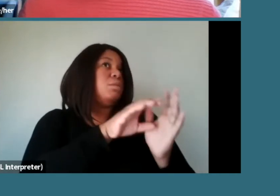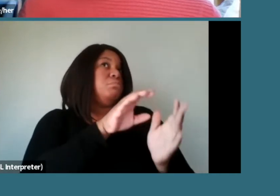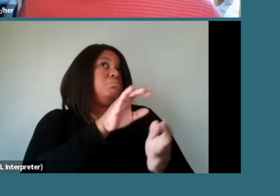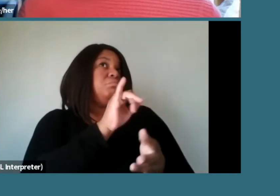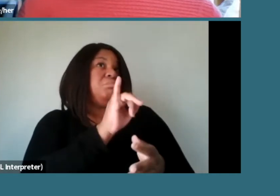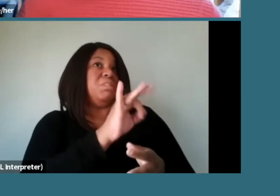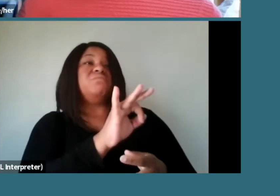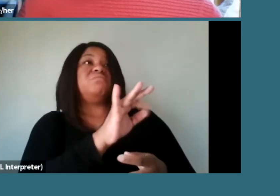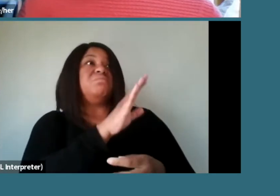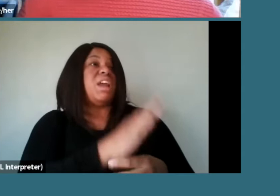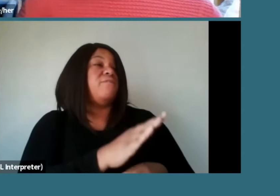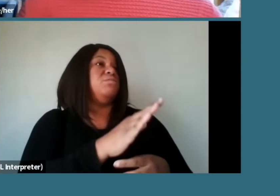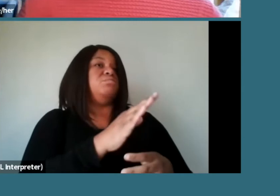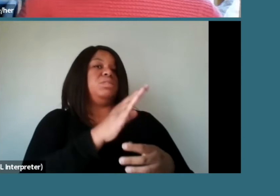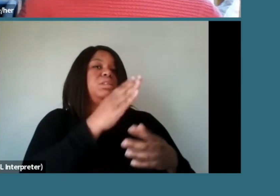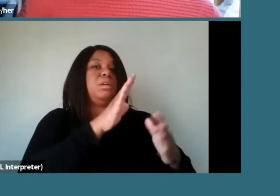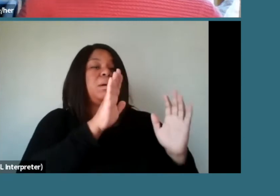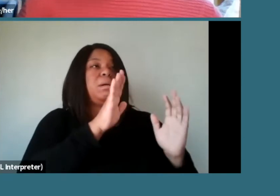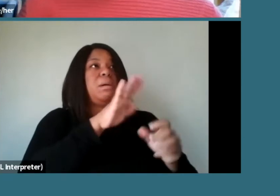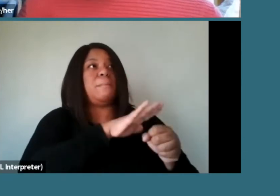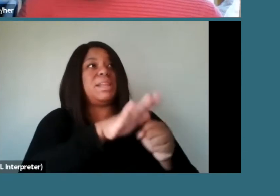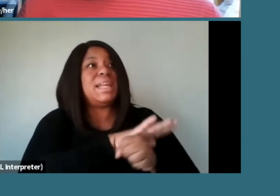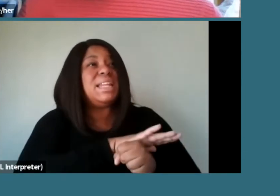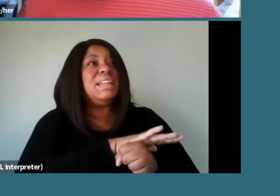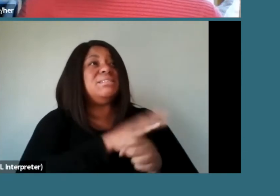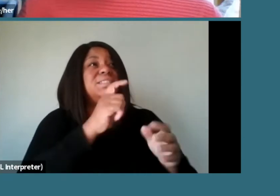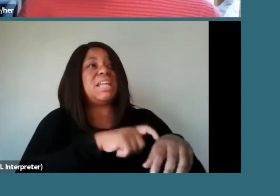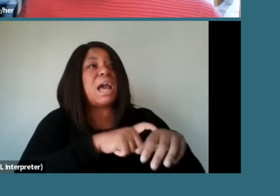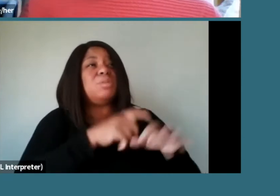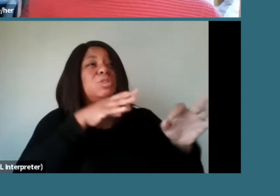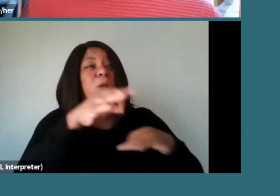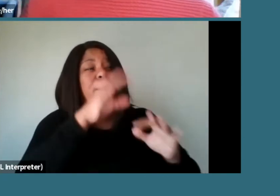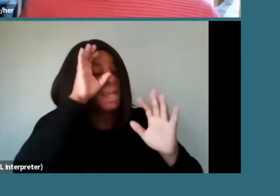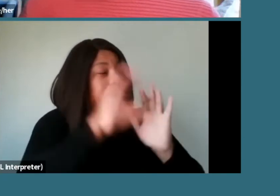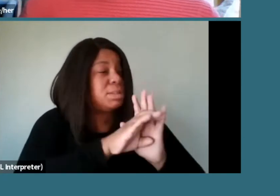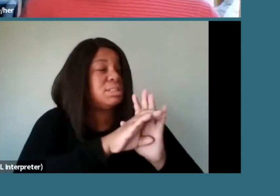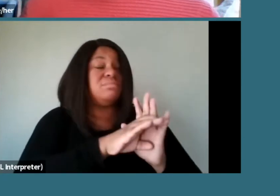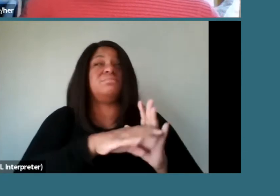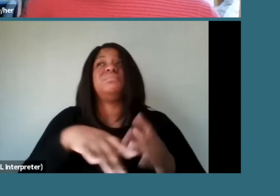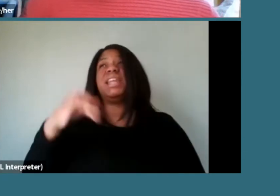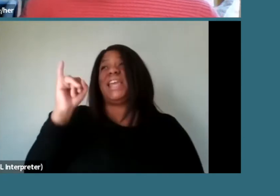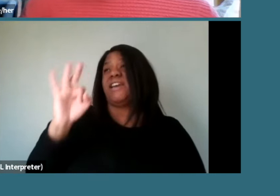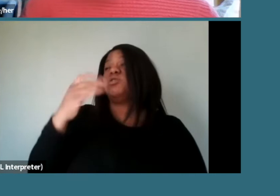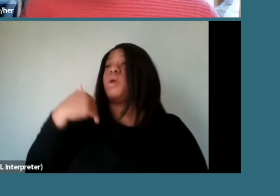completely unnecessary to describe an image? I would say that if you have an image and you're using